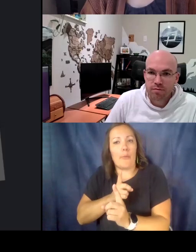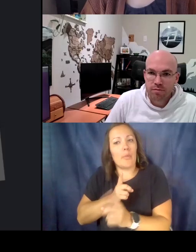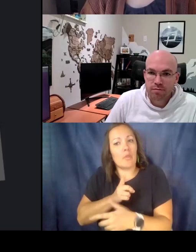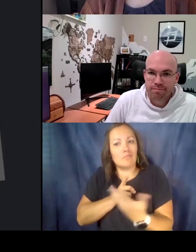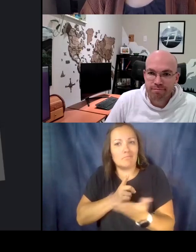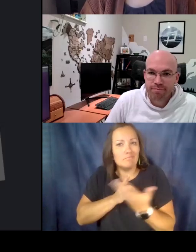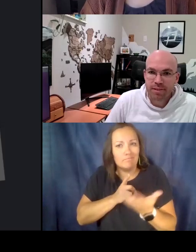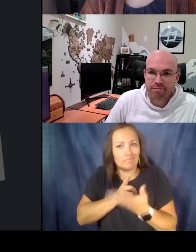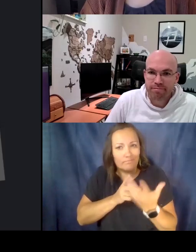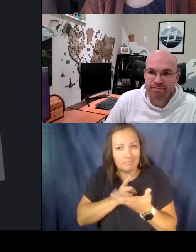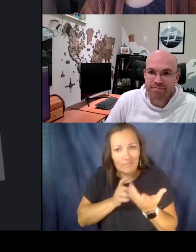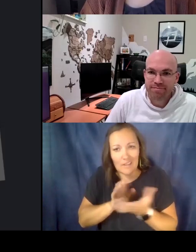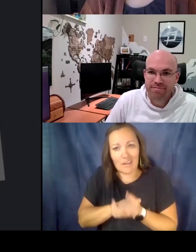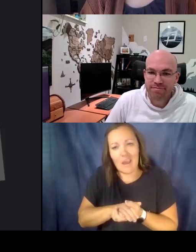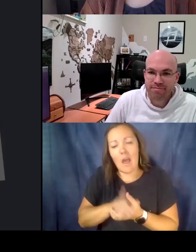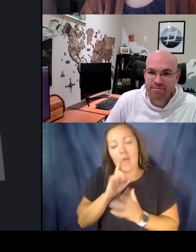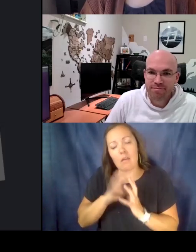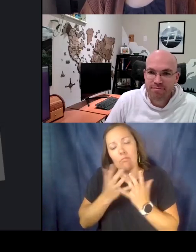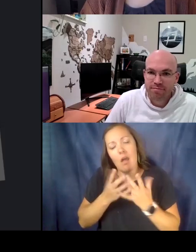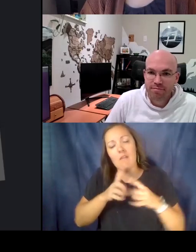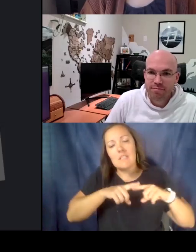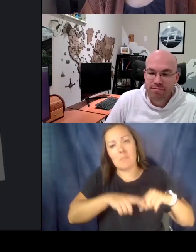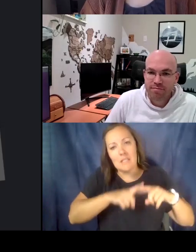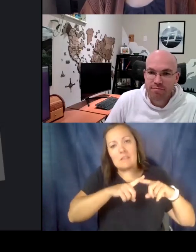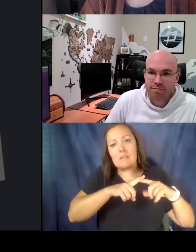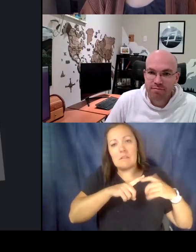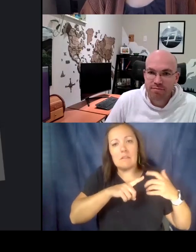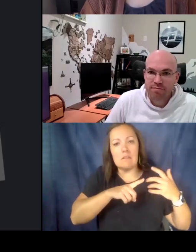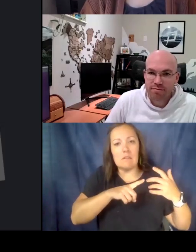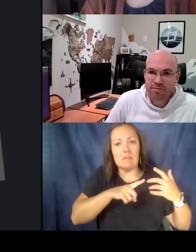So I think a lot of it depends on a lot of different factors.